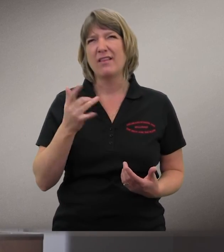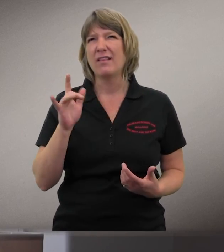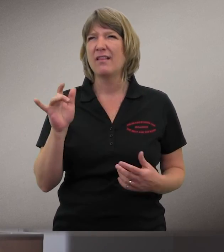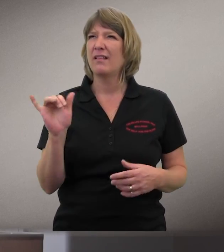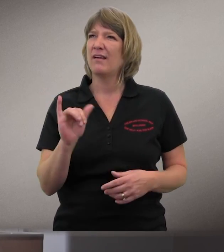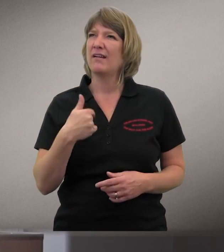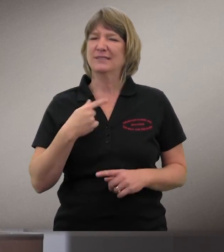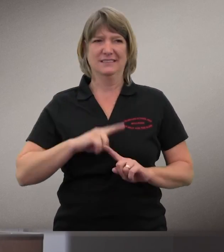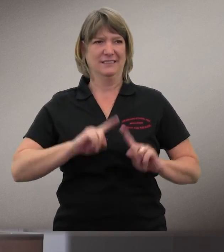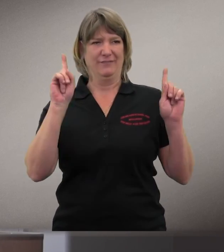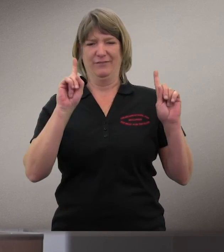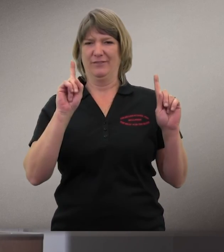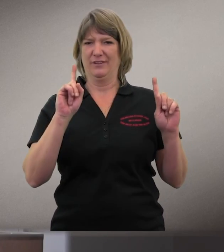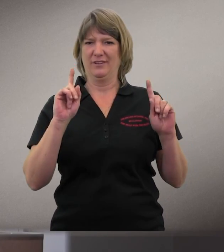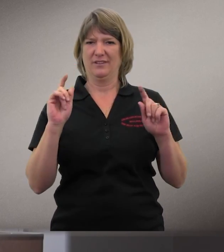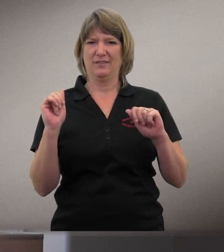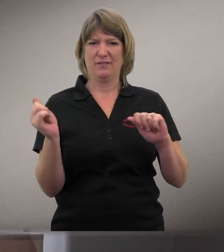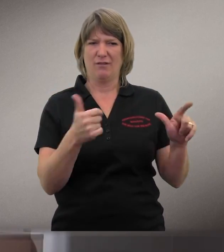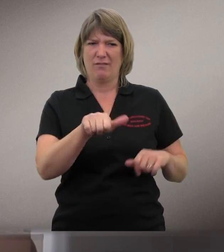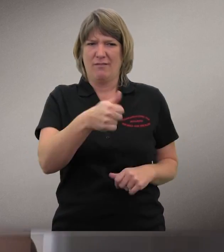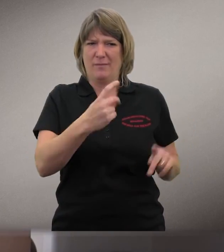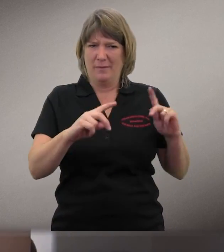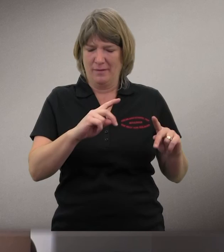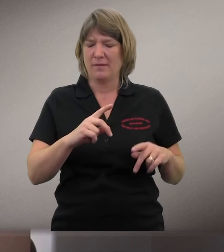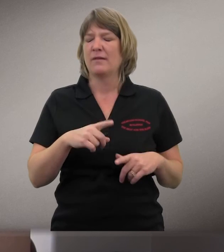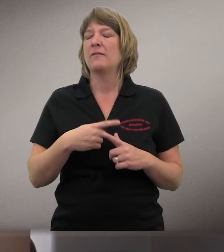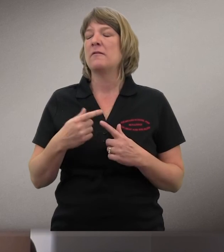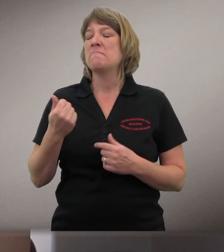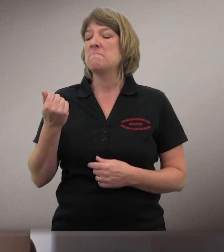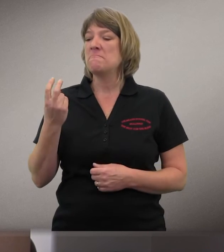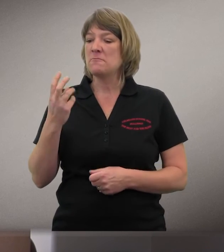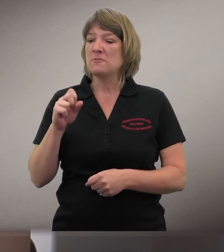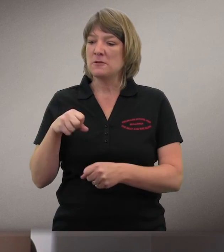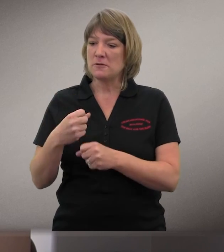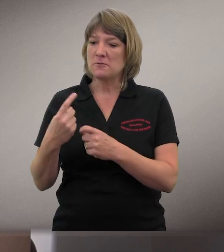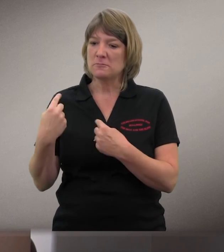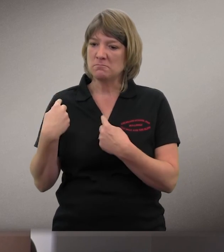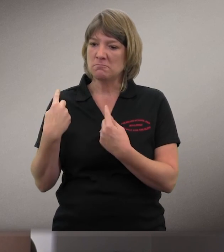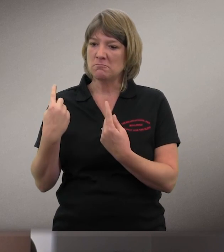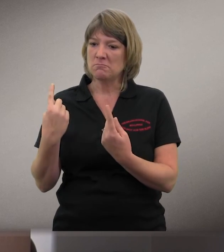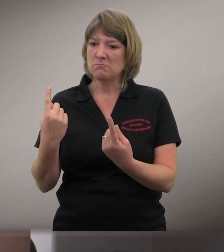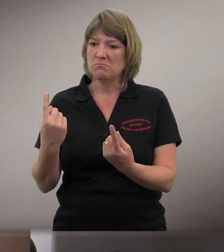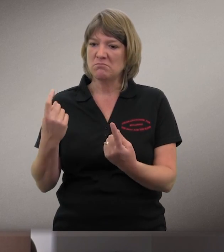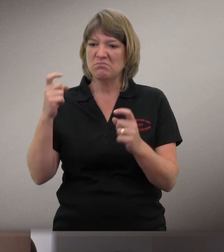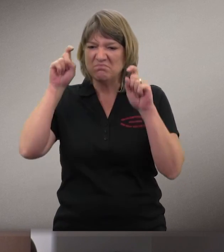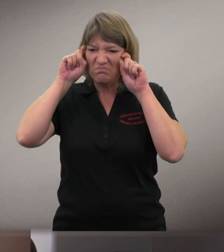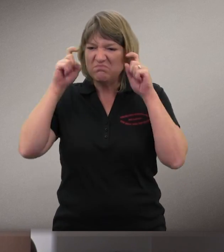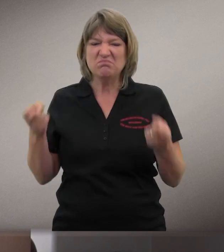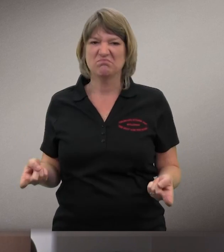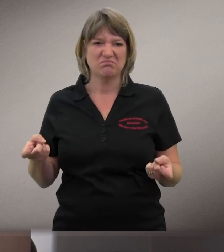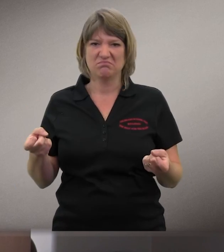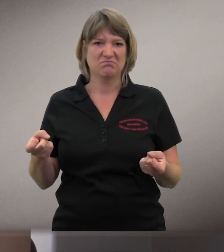I felt like I was different from everyone. But after a couple years I just thought, I could